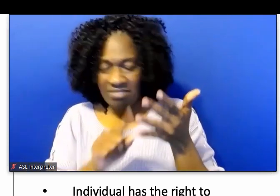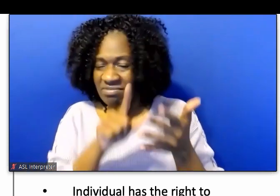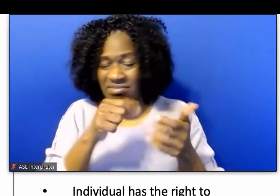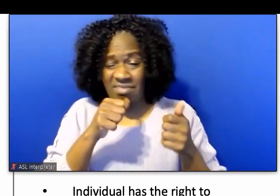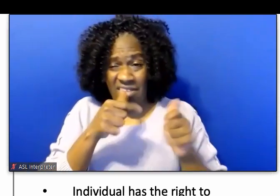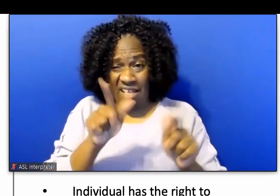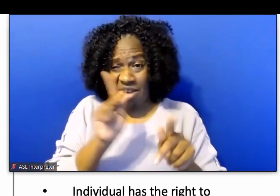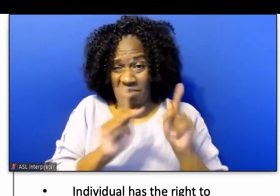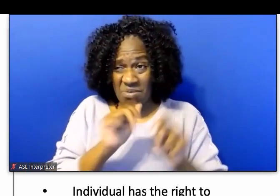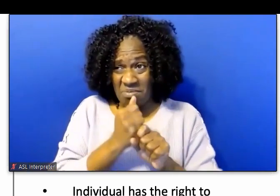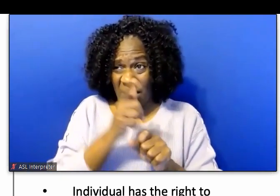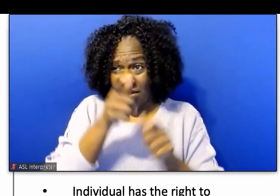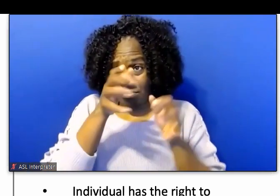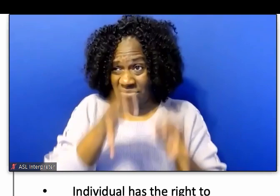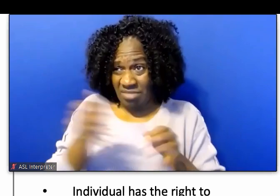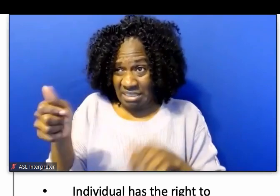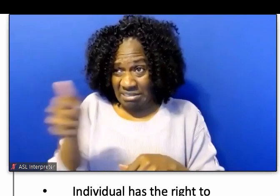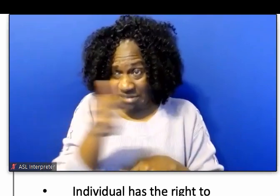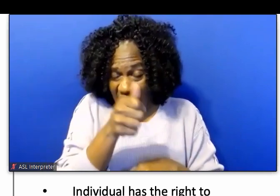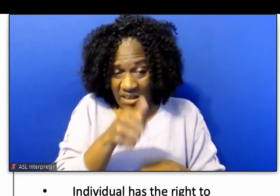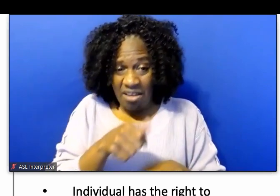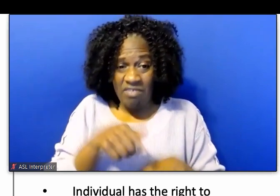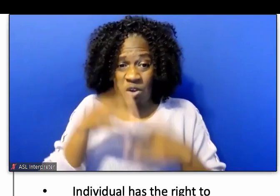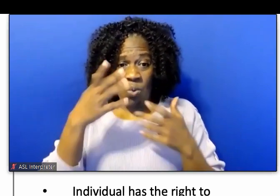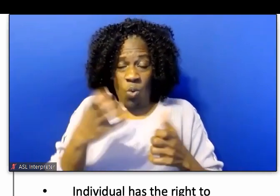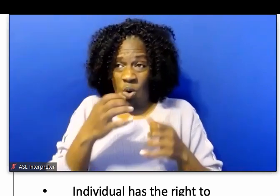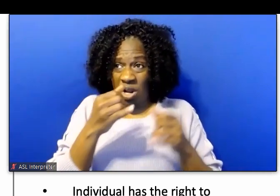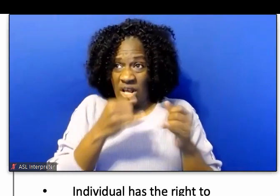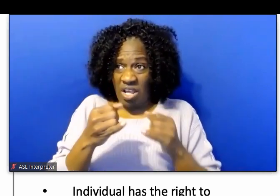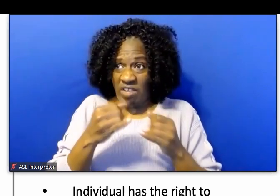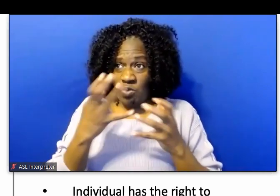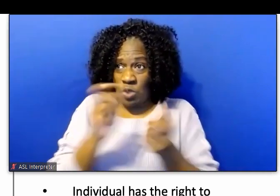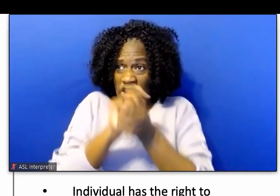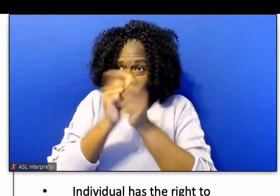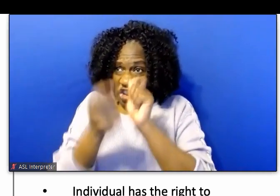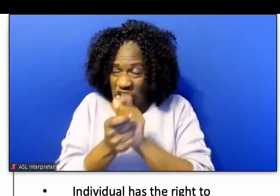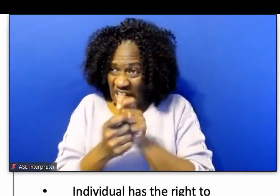to make their own choices. You want the individual to change to fit you.